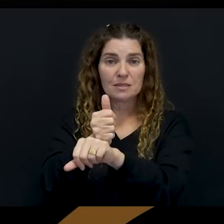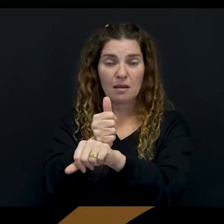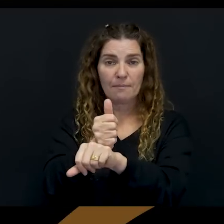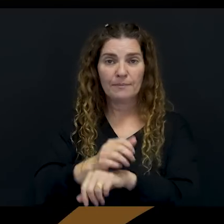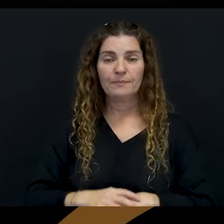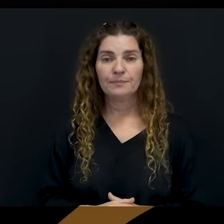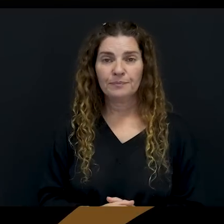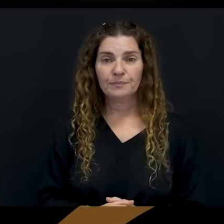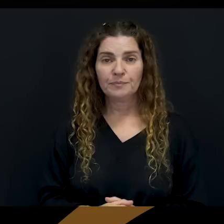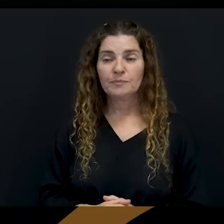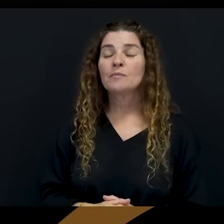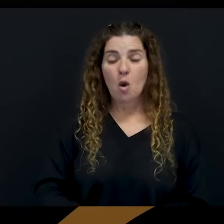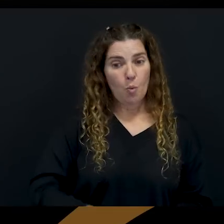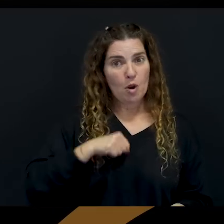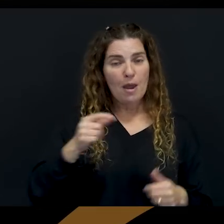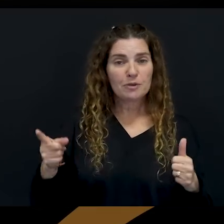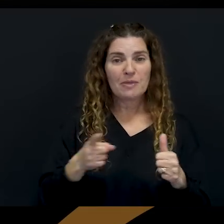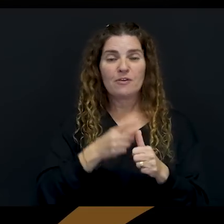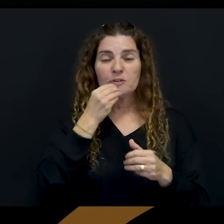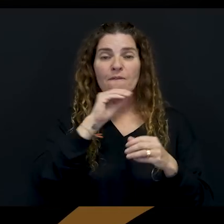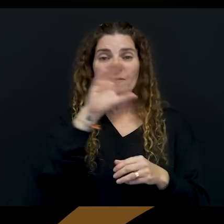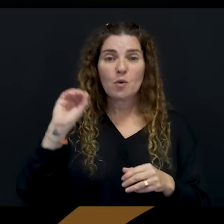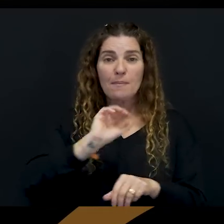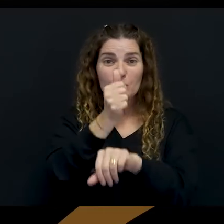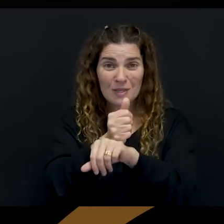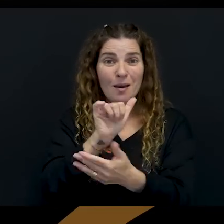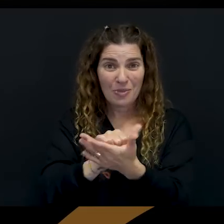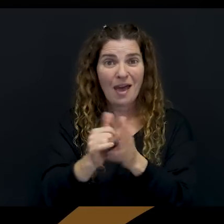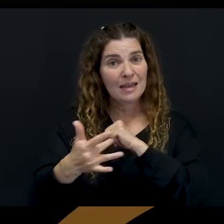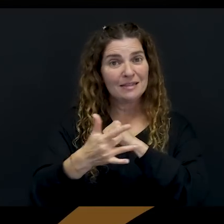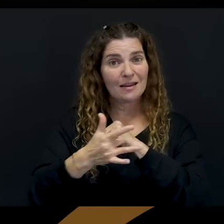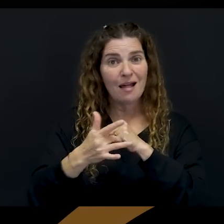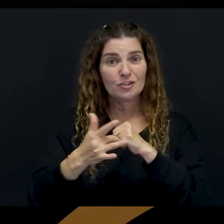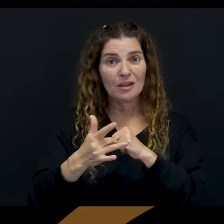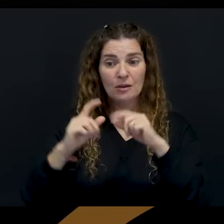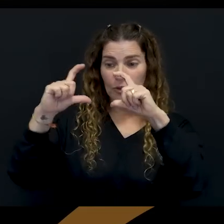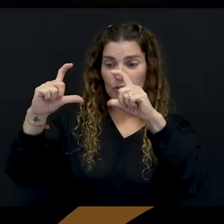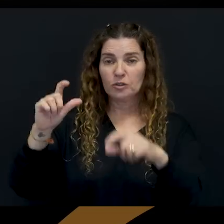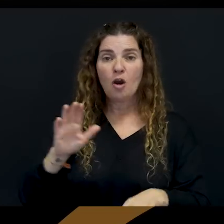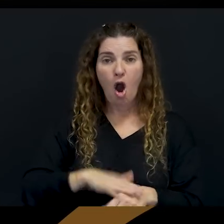to put this technology on our packaging, And now a lot of other companies are seeing the value